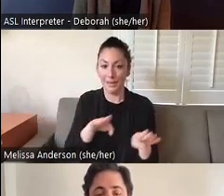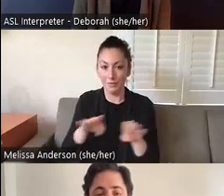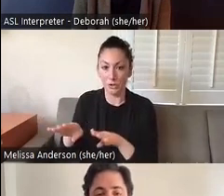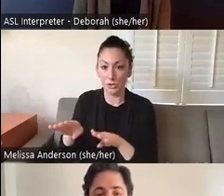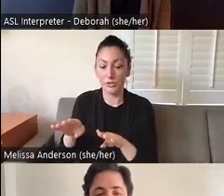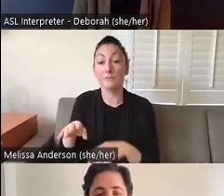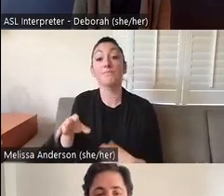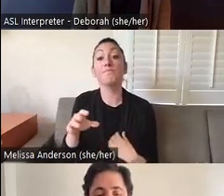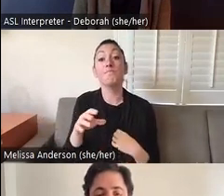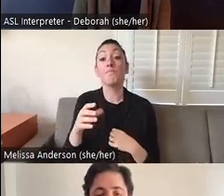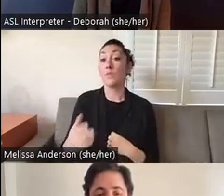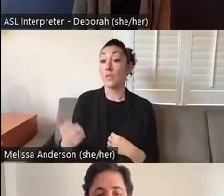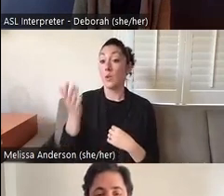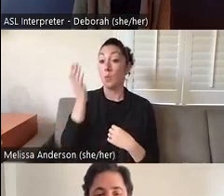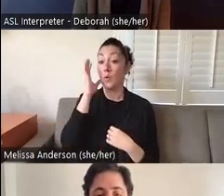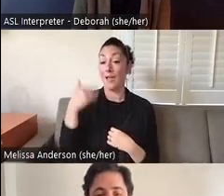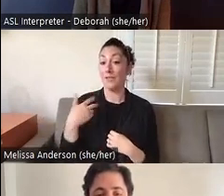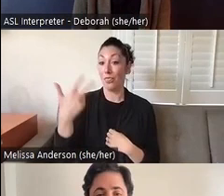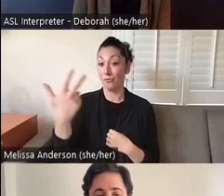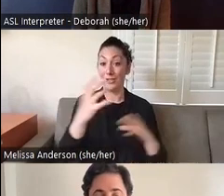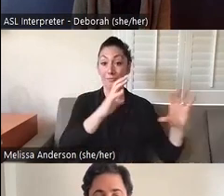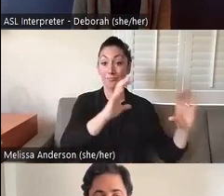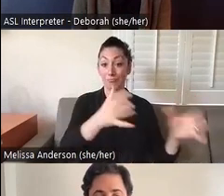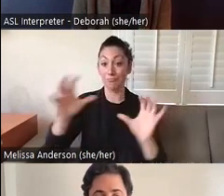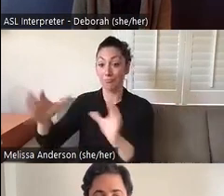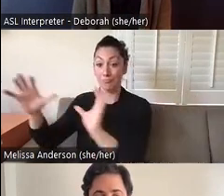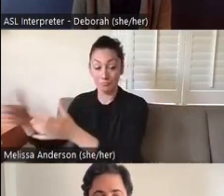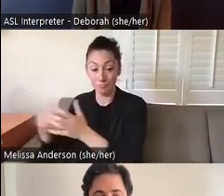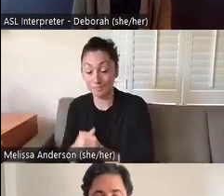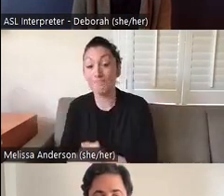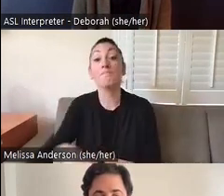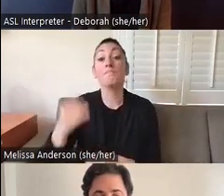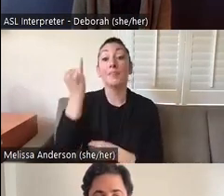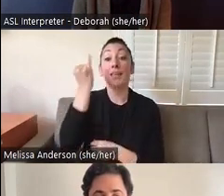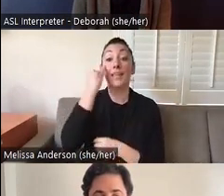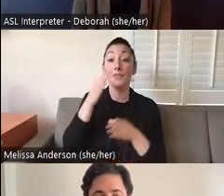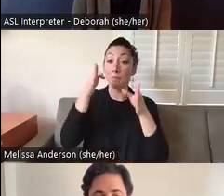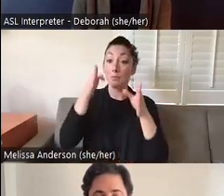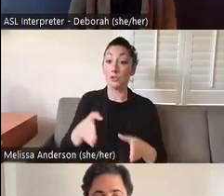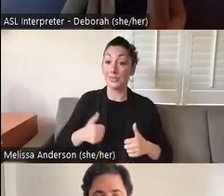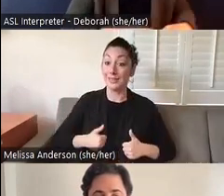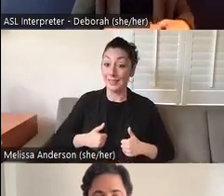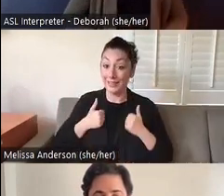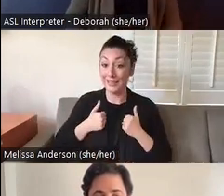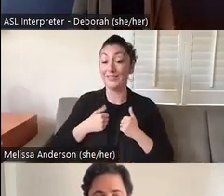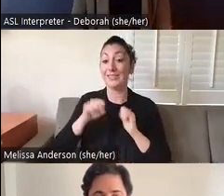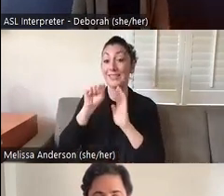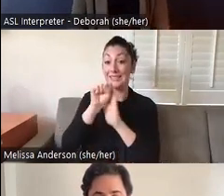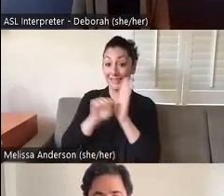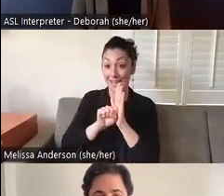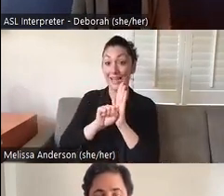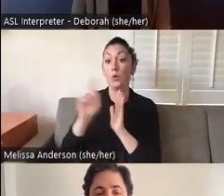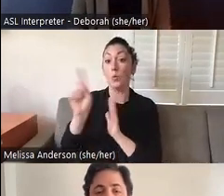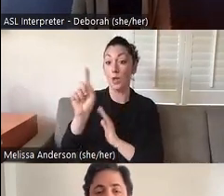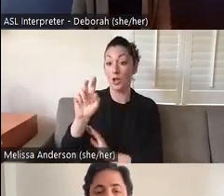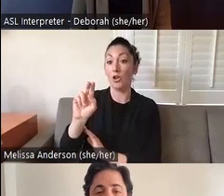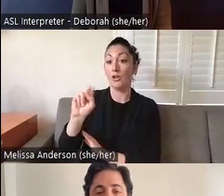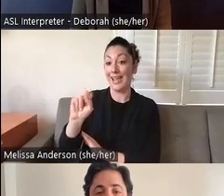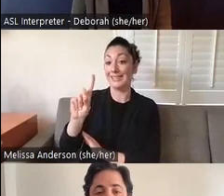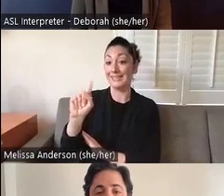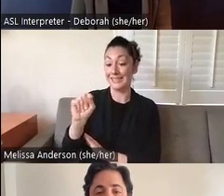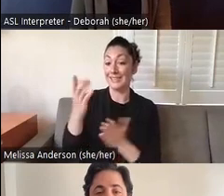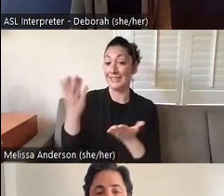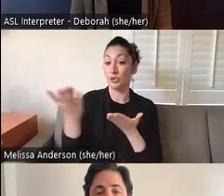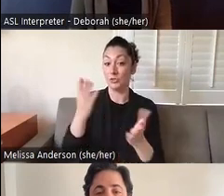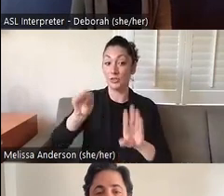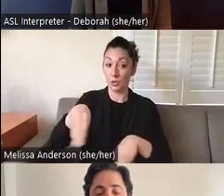behaviors. We will have three cohorts that we will be working with. A person who lives in the state